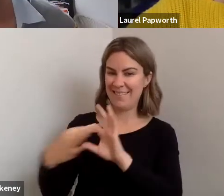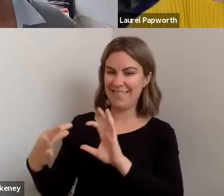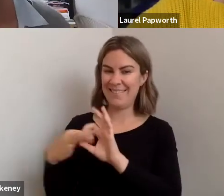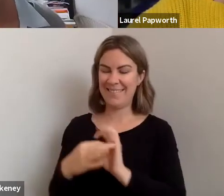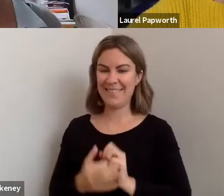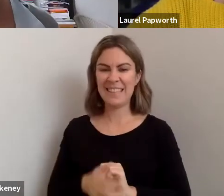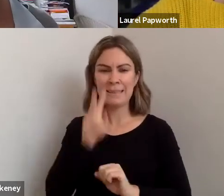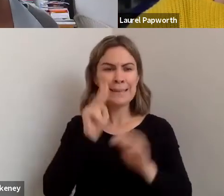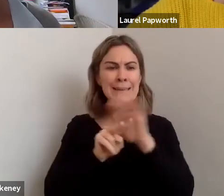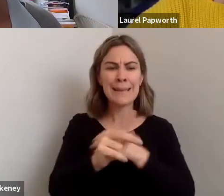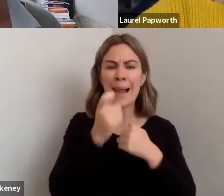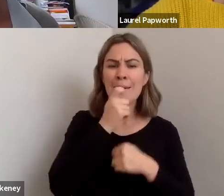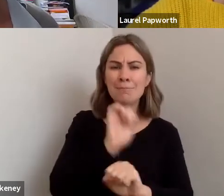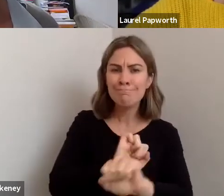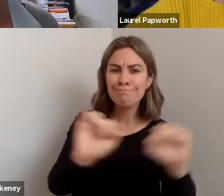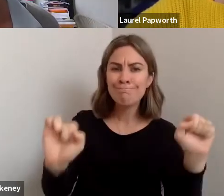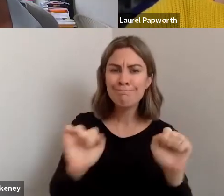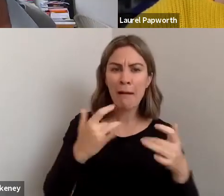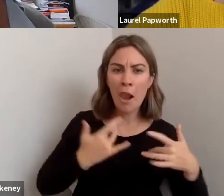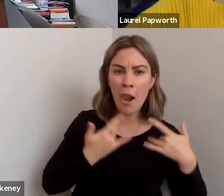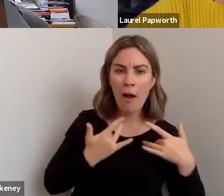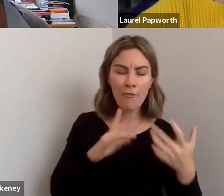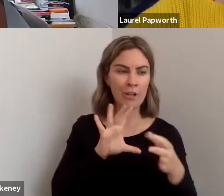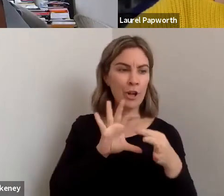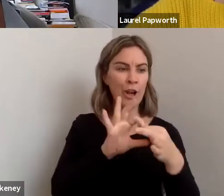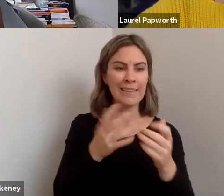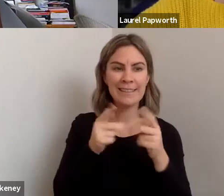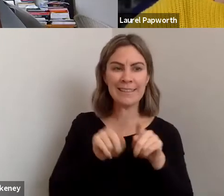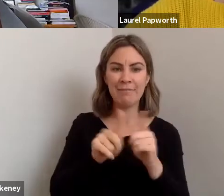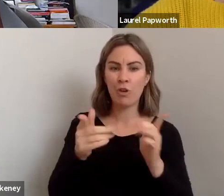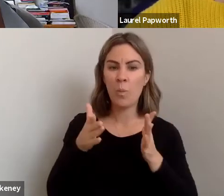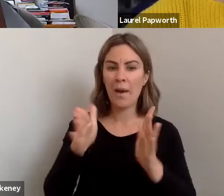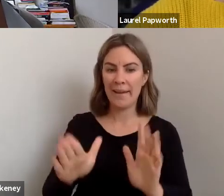lives a little bit, connecting in different ways. Pause pause --